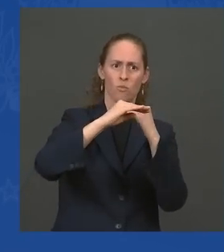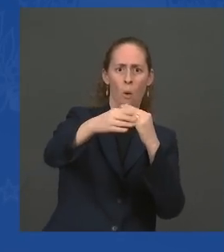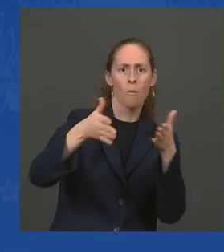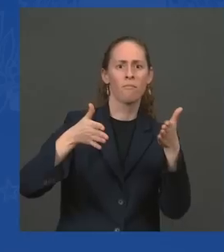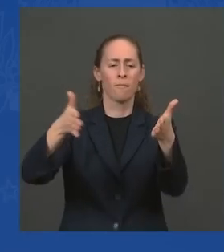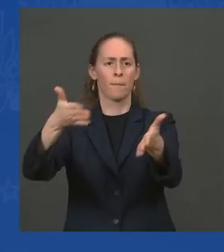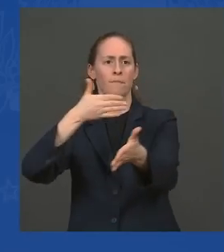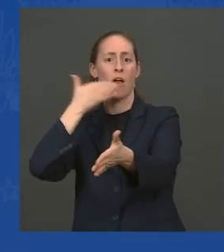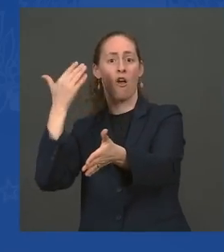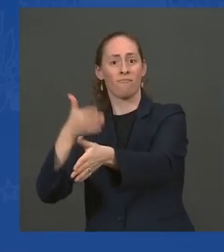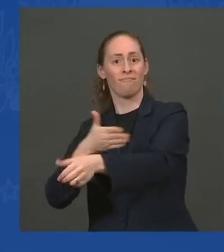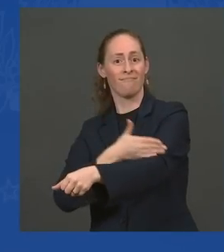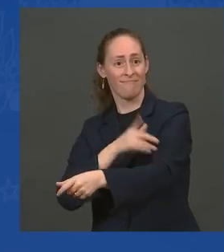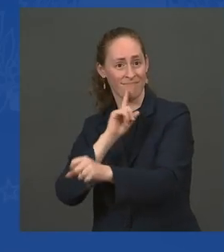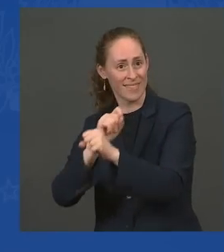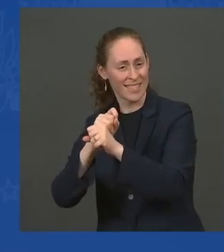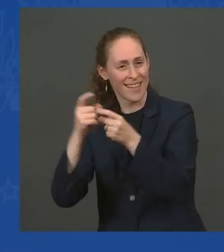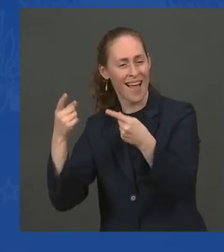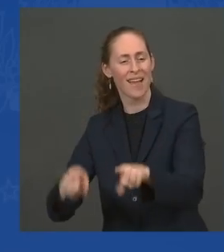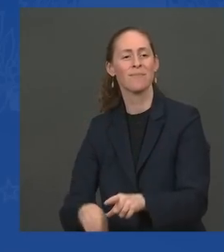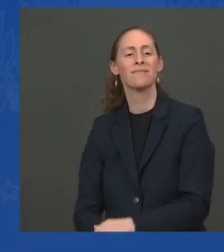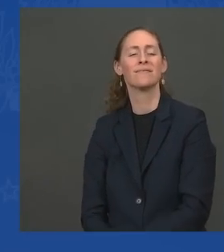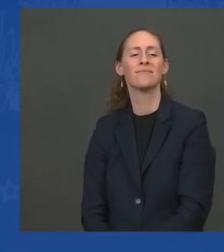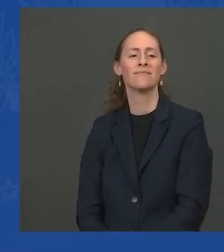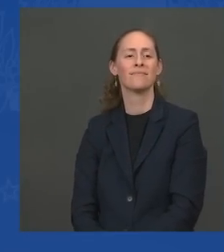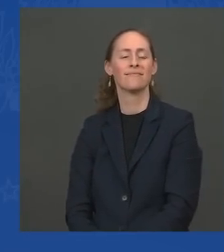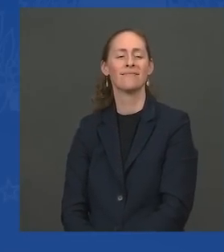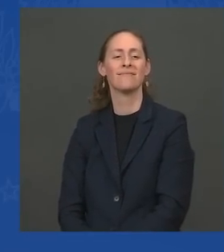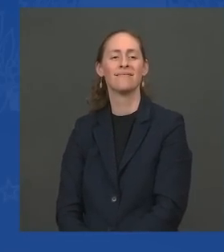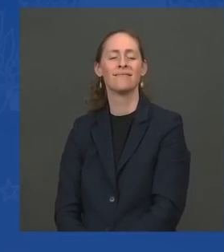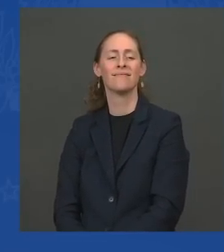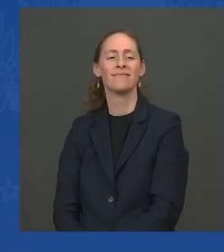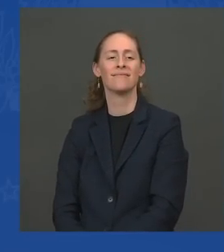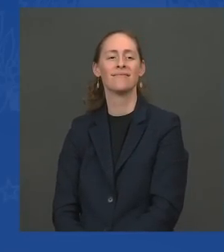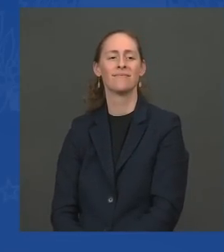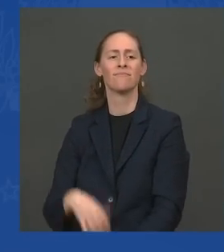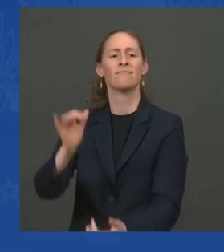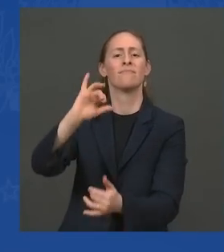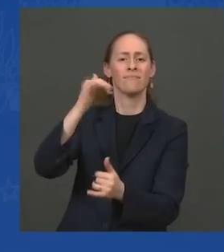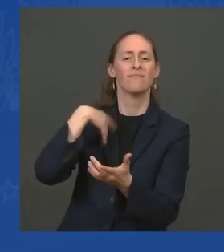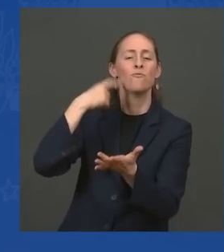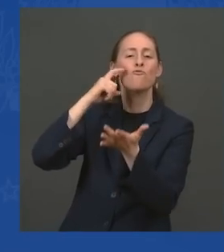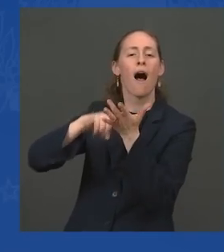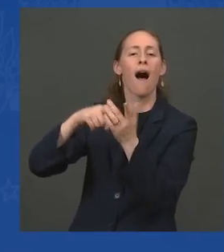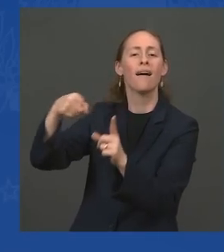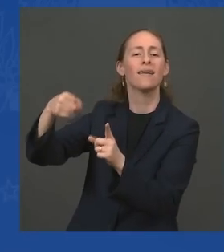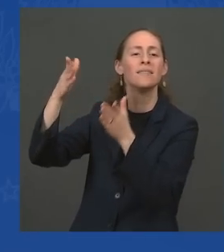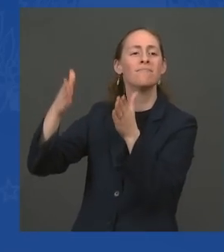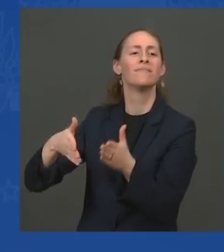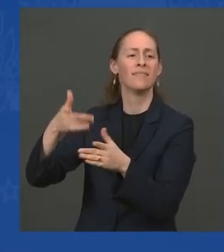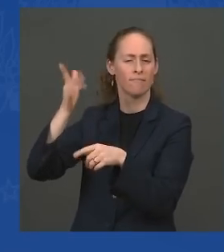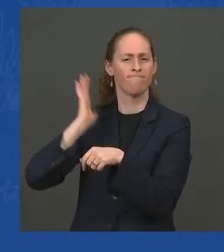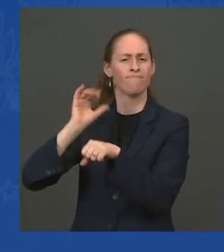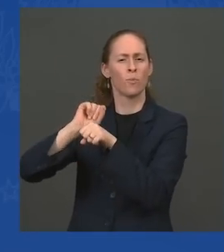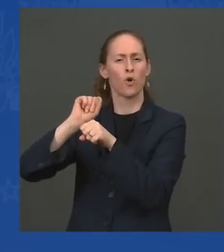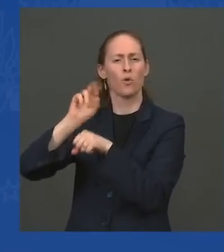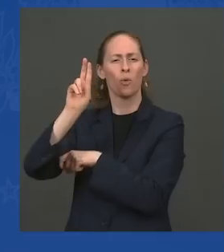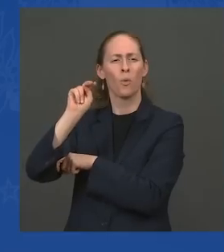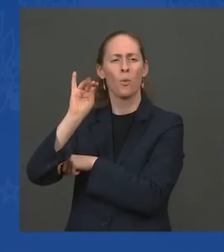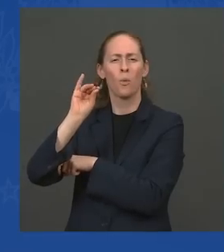And Andy Levin, a former union organizer. Andy fought like hell to make sure that this law allowed us to start replacing lead pipes